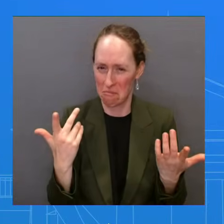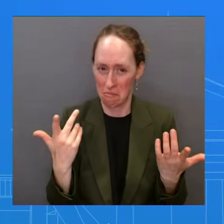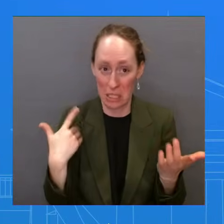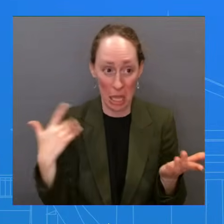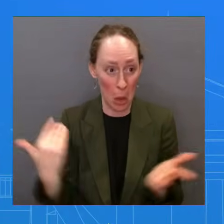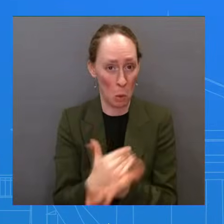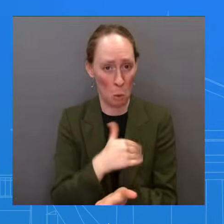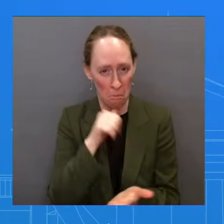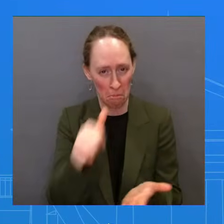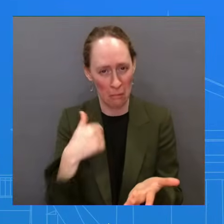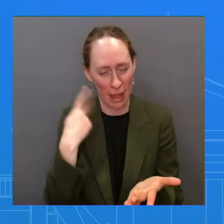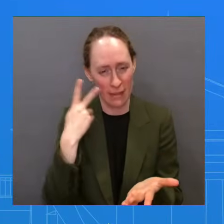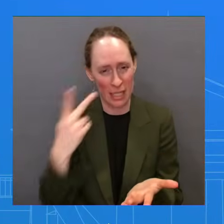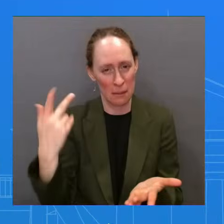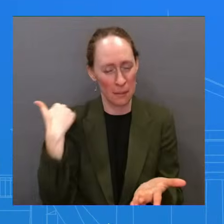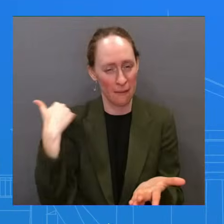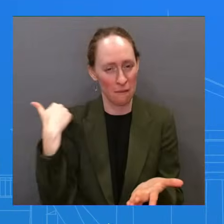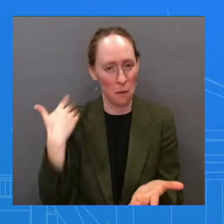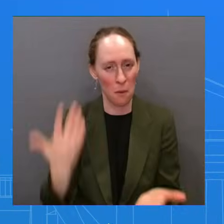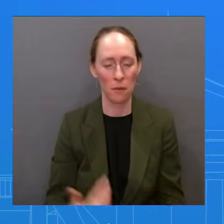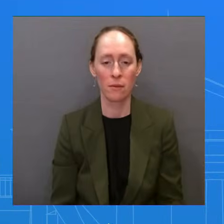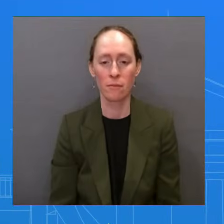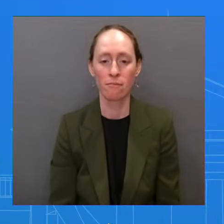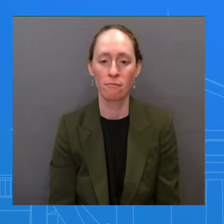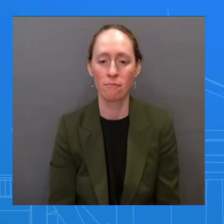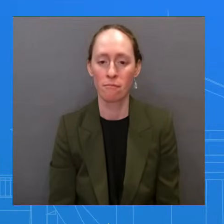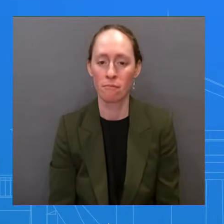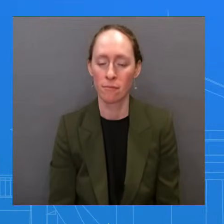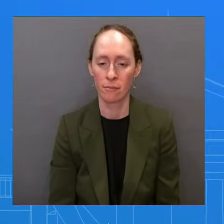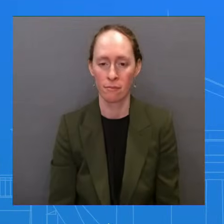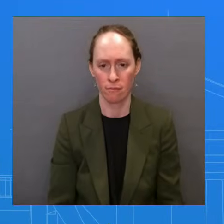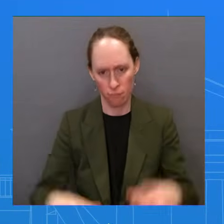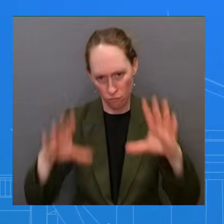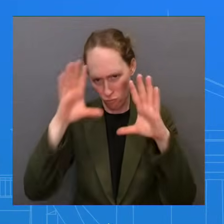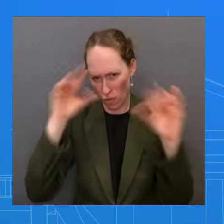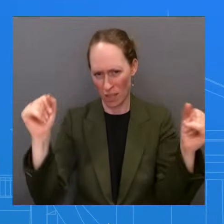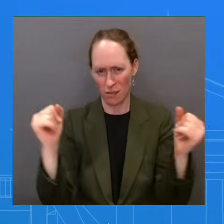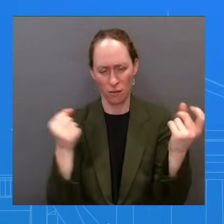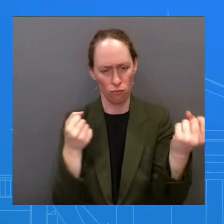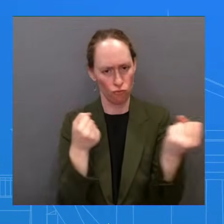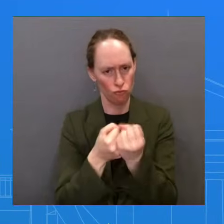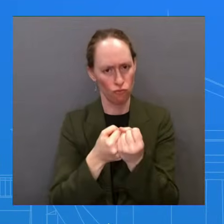who strongly supports workers' right to strike. We've said that over and over and over again.